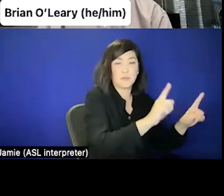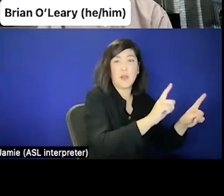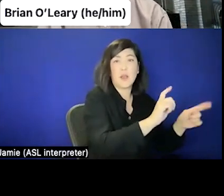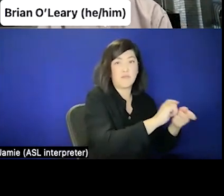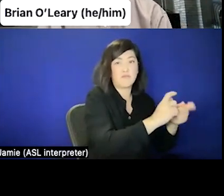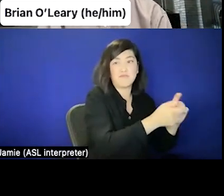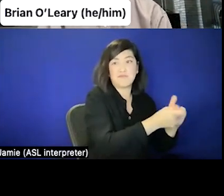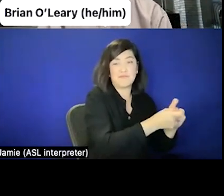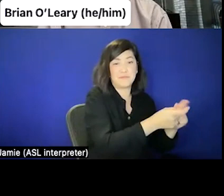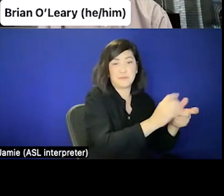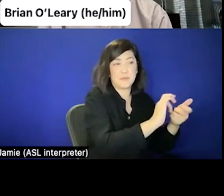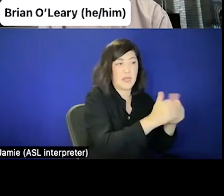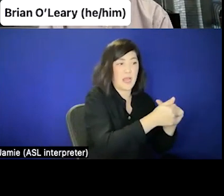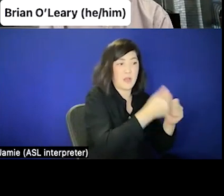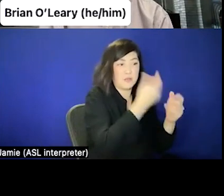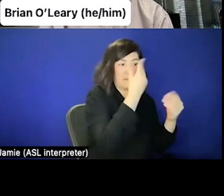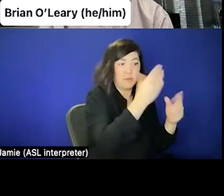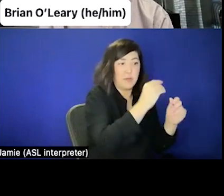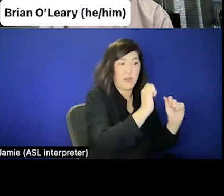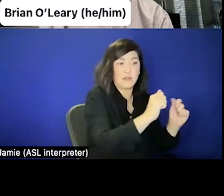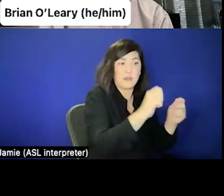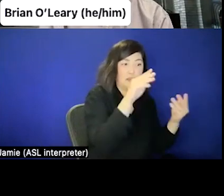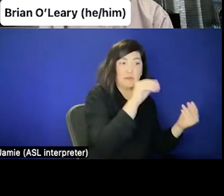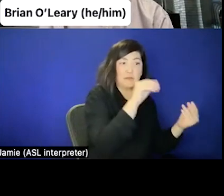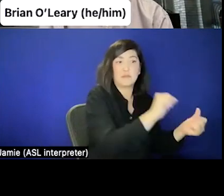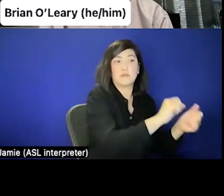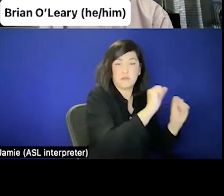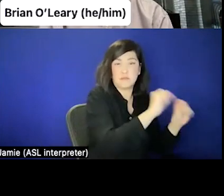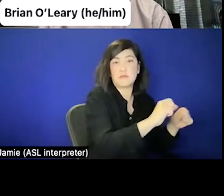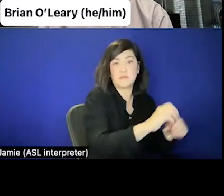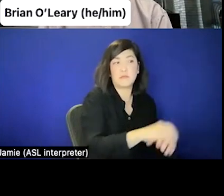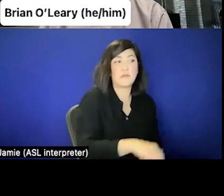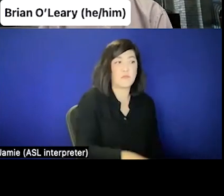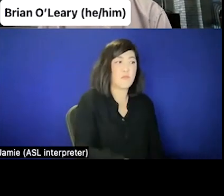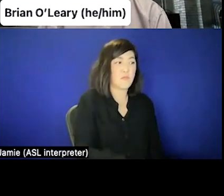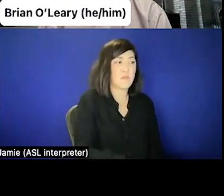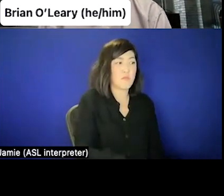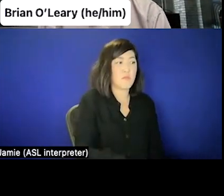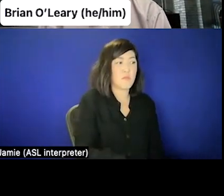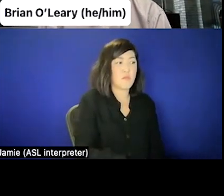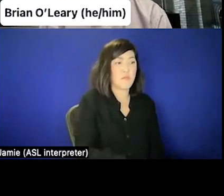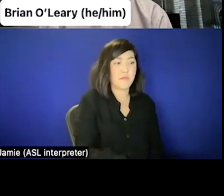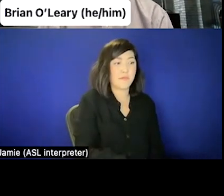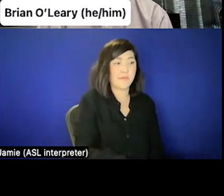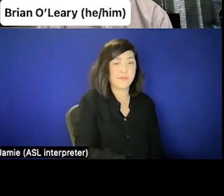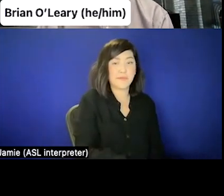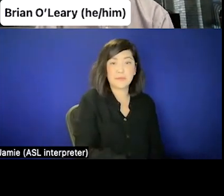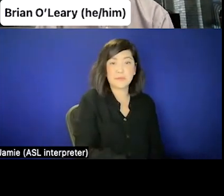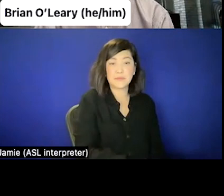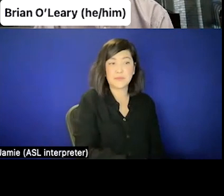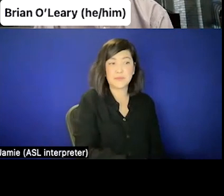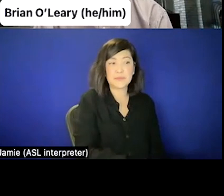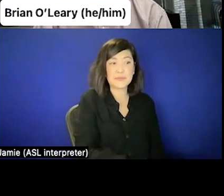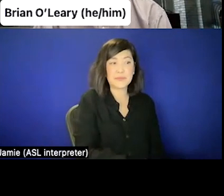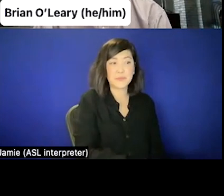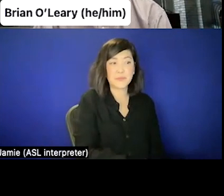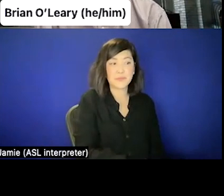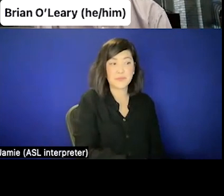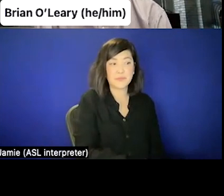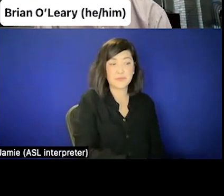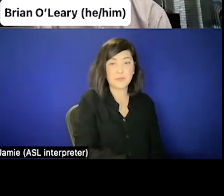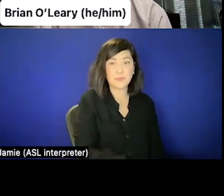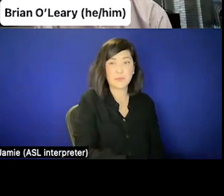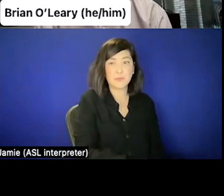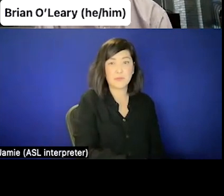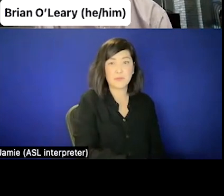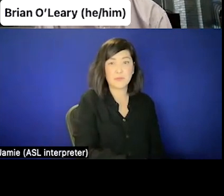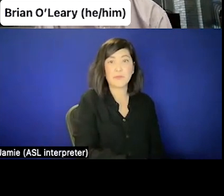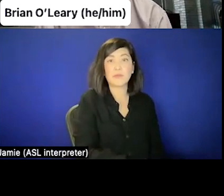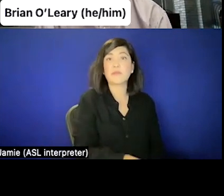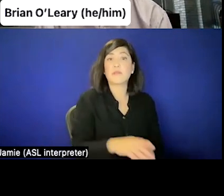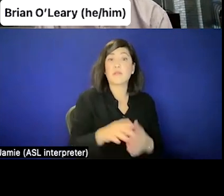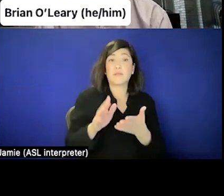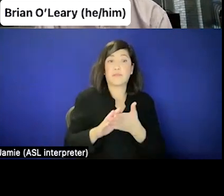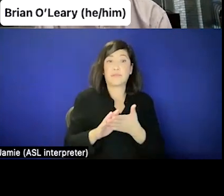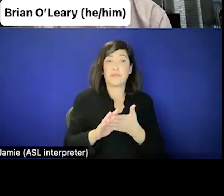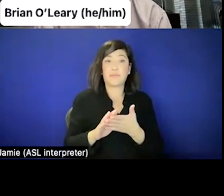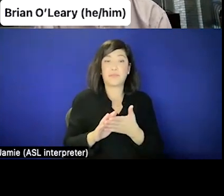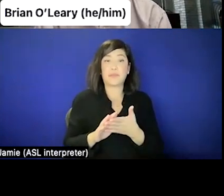information flows across the industry. Payments clearinghouse is a little bit